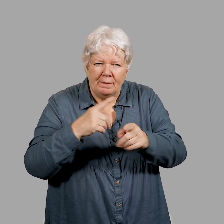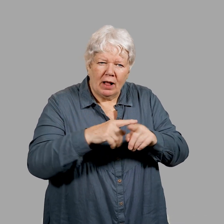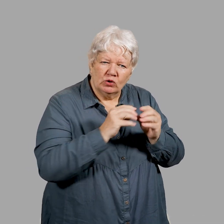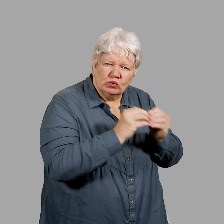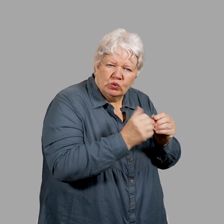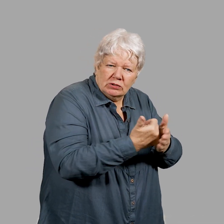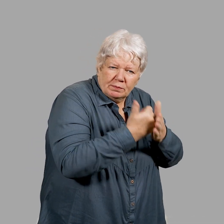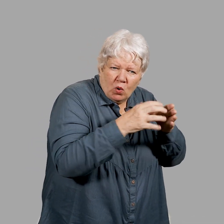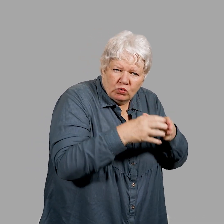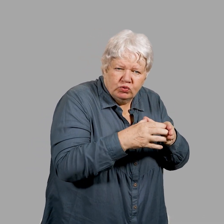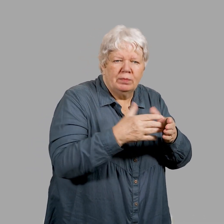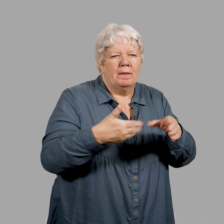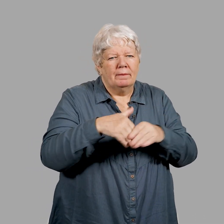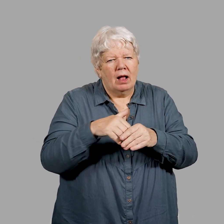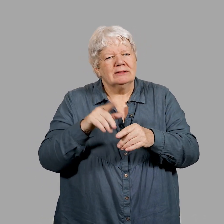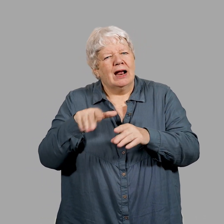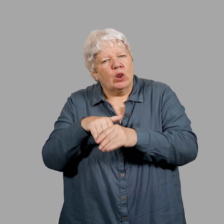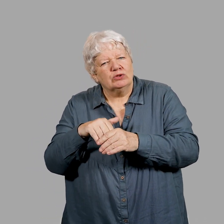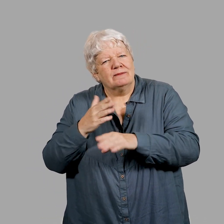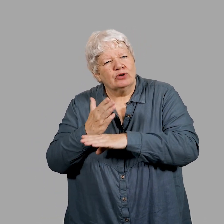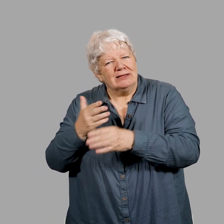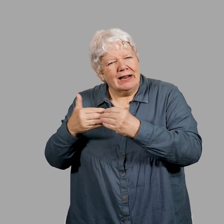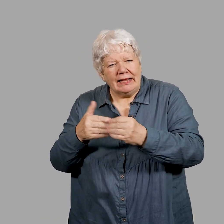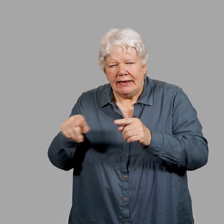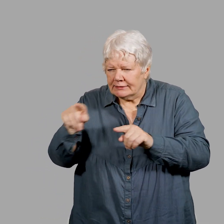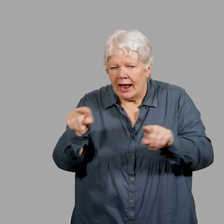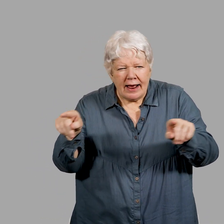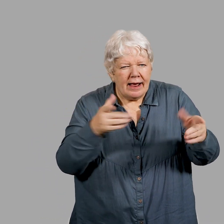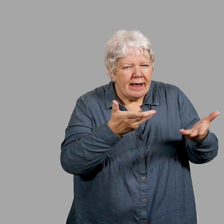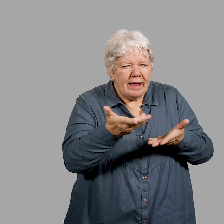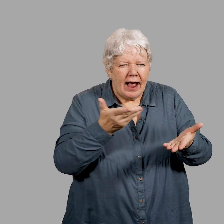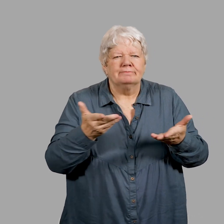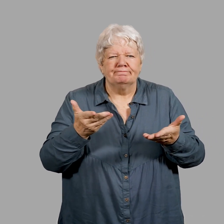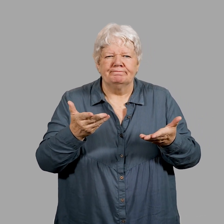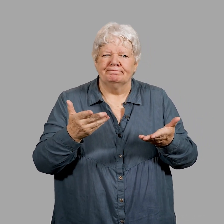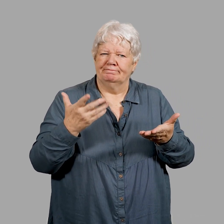Student support group and inclusive practice leads have identified